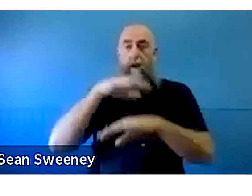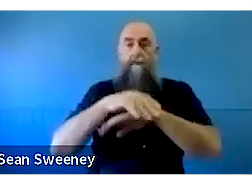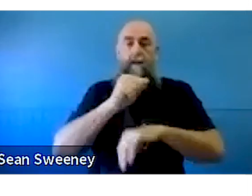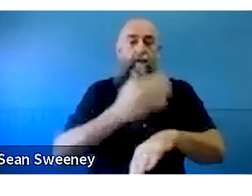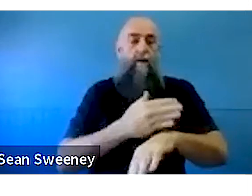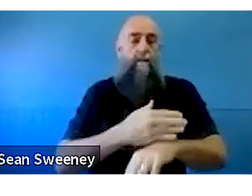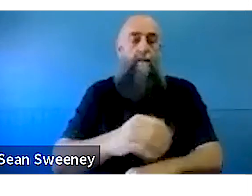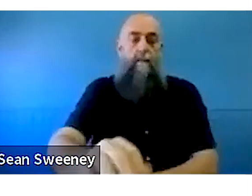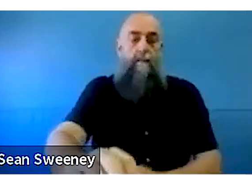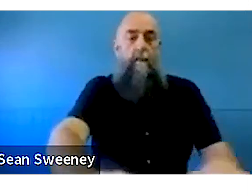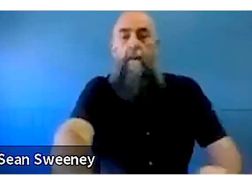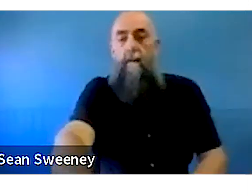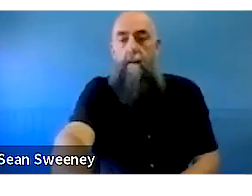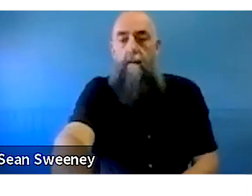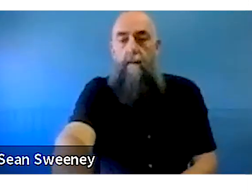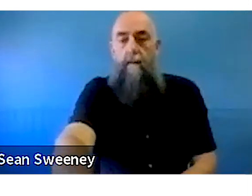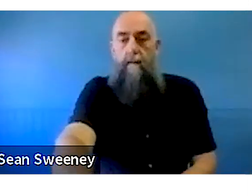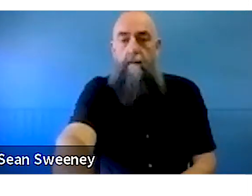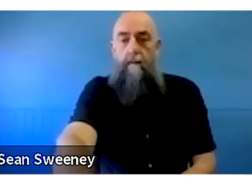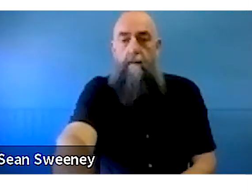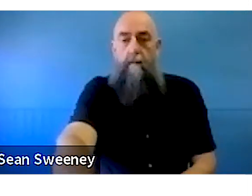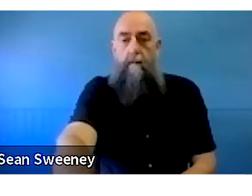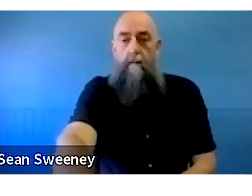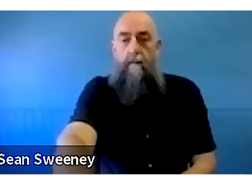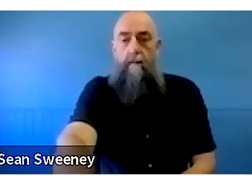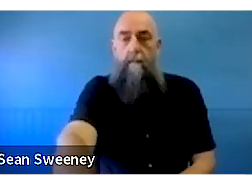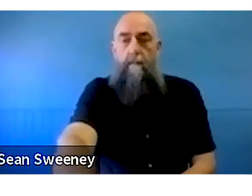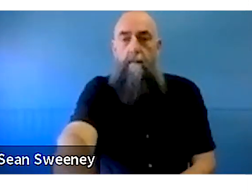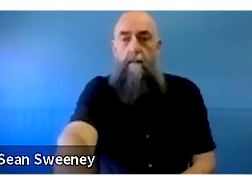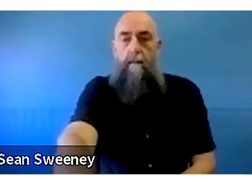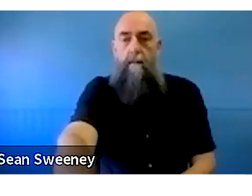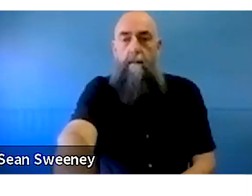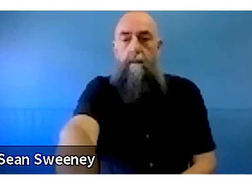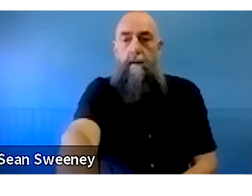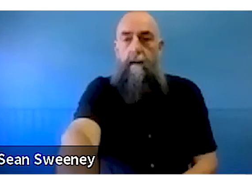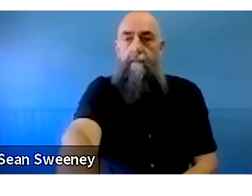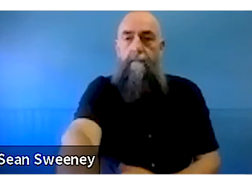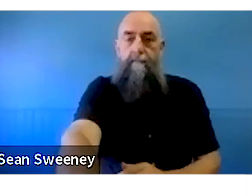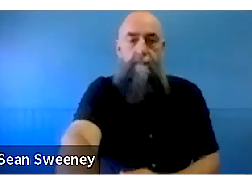For instance, my carers are Aboriginal and that's a requirement